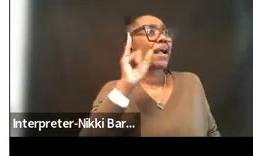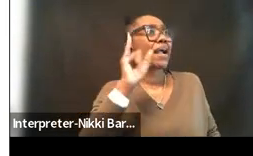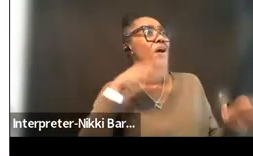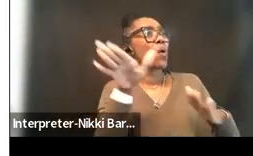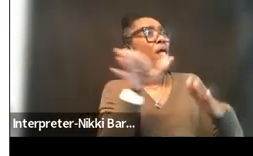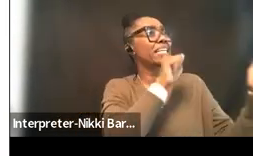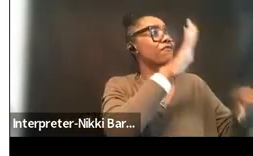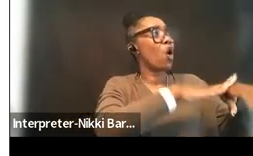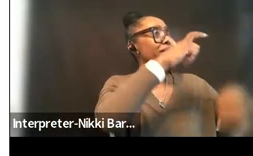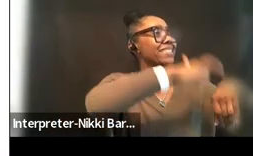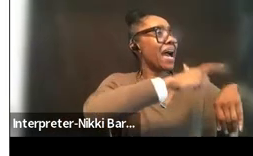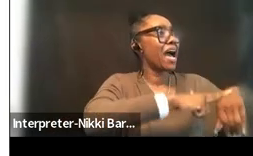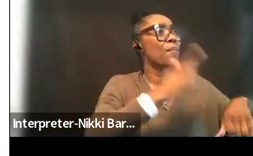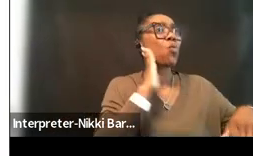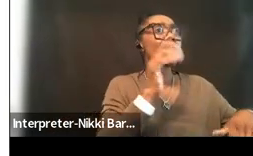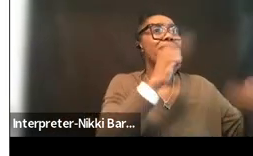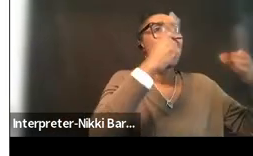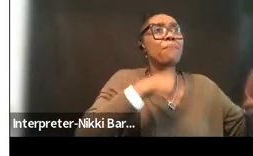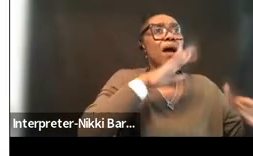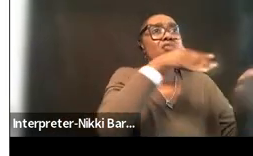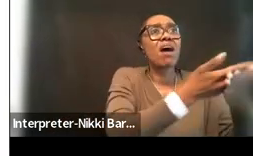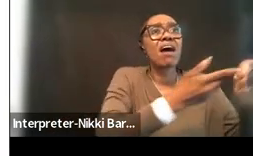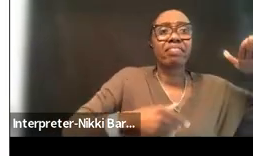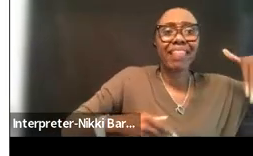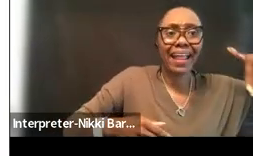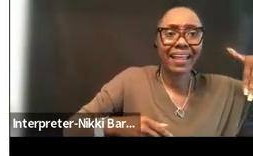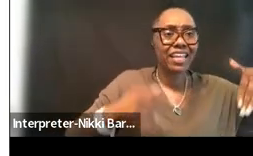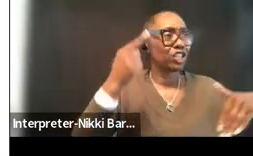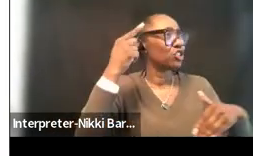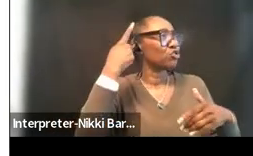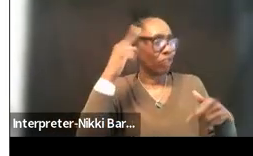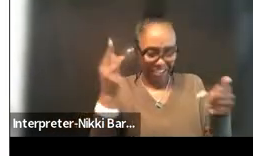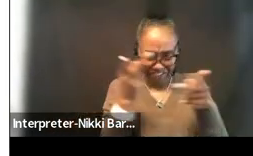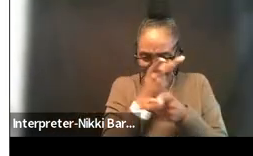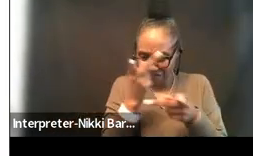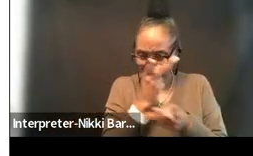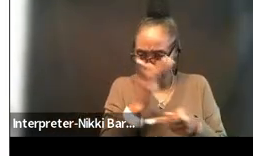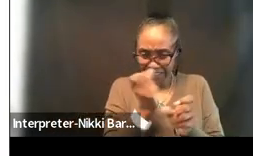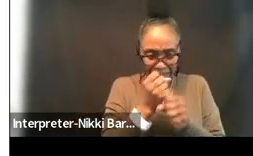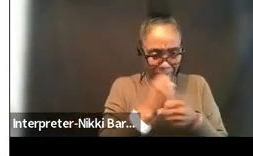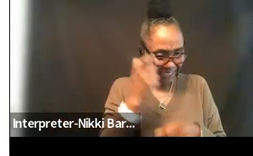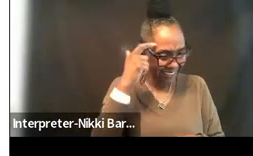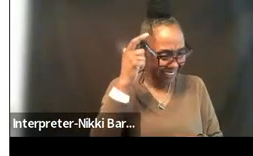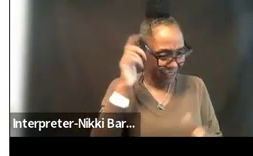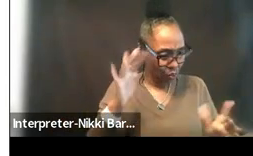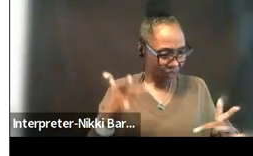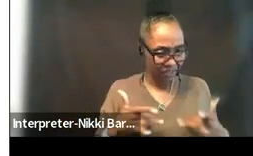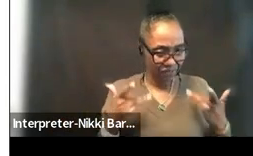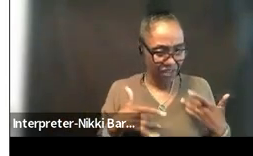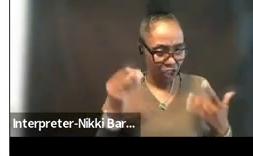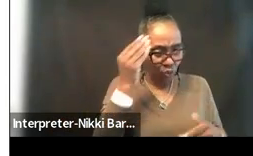This type of false hindsight is the brain striving to try and figure out how to make sense of the event so it can store it into the narrative memory.